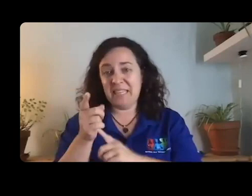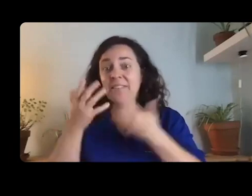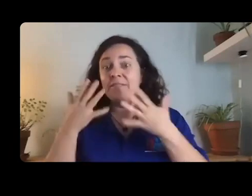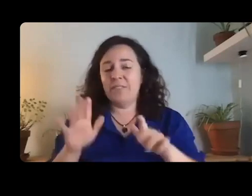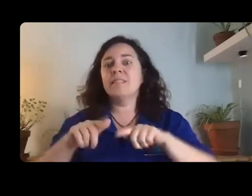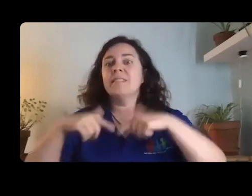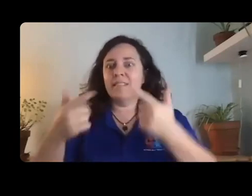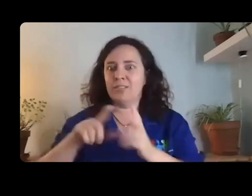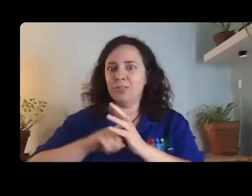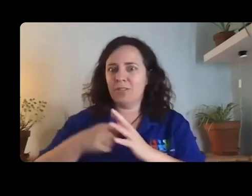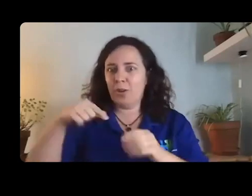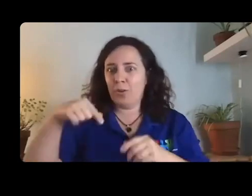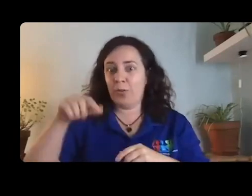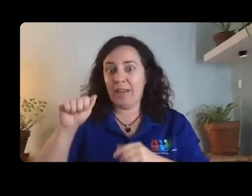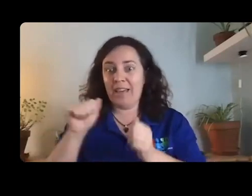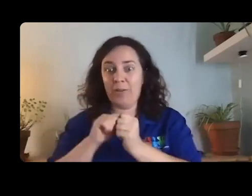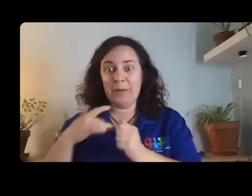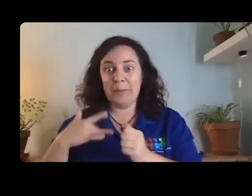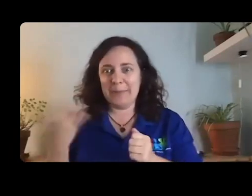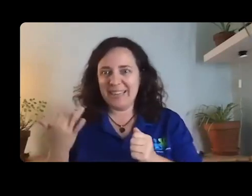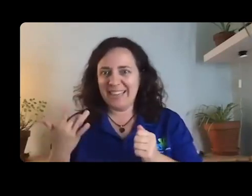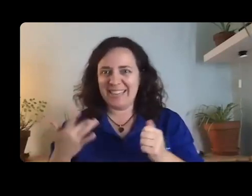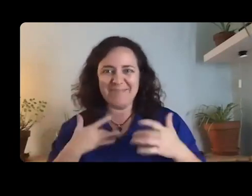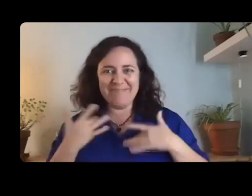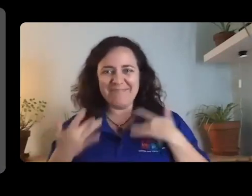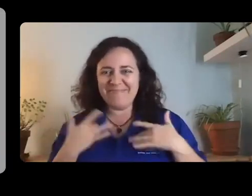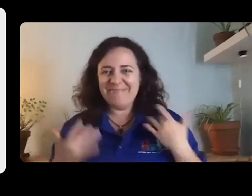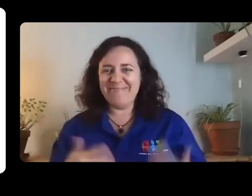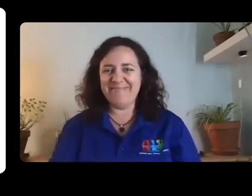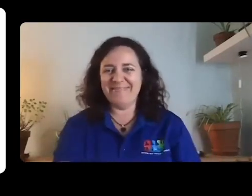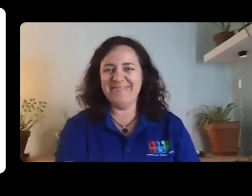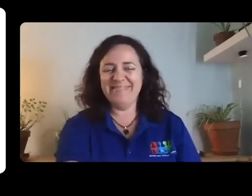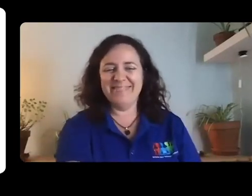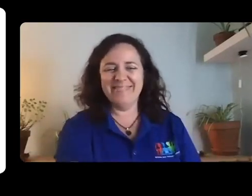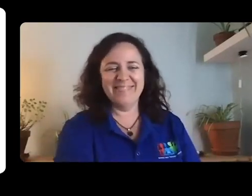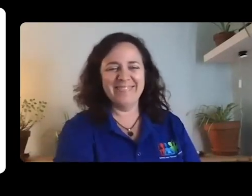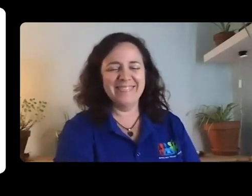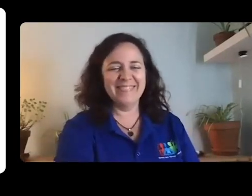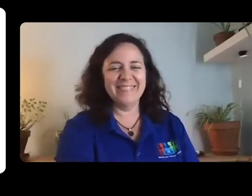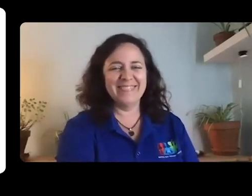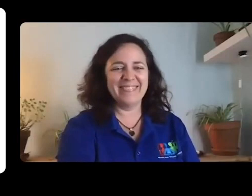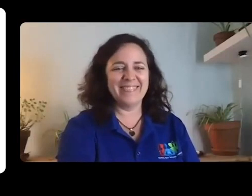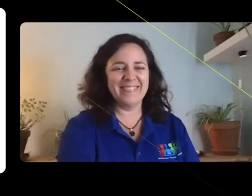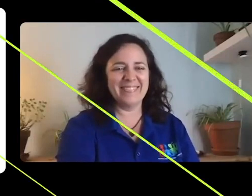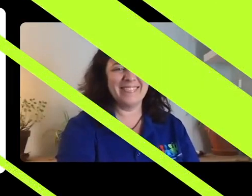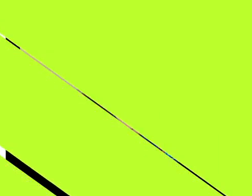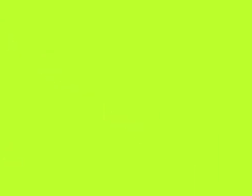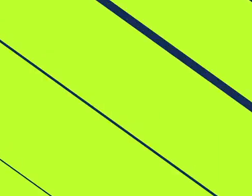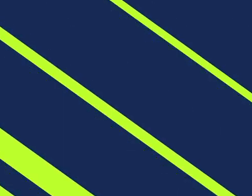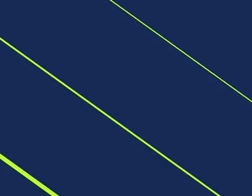Please standby for this message from our advertisers and we'll be back momentarily for the question and answer with Blake.